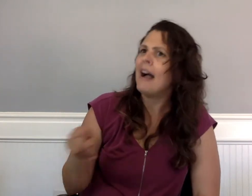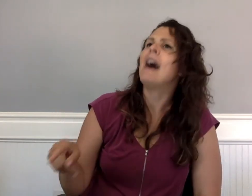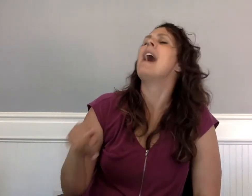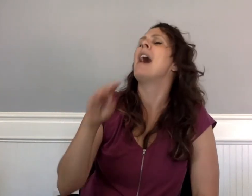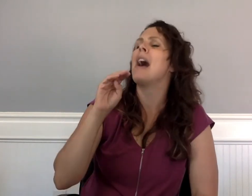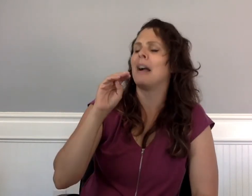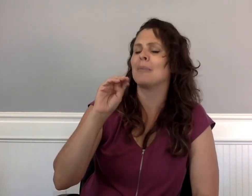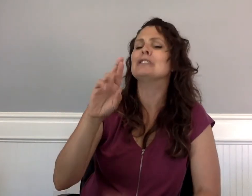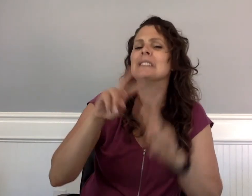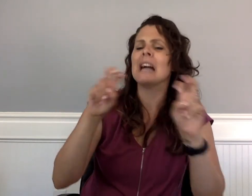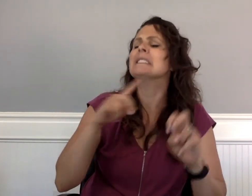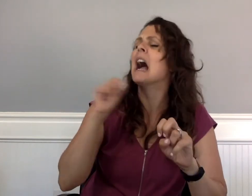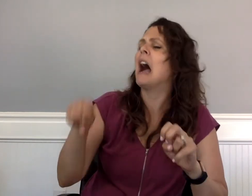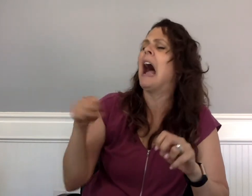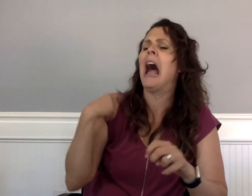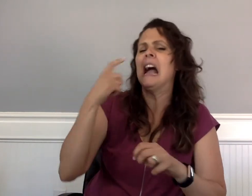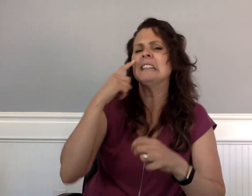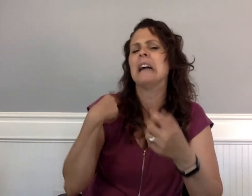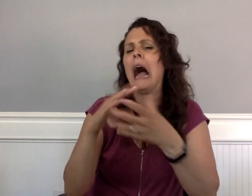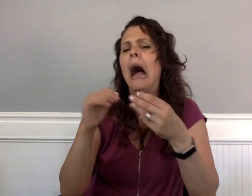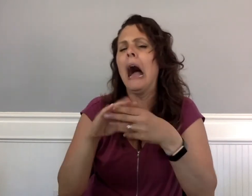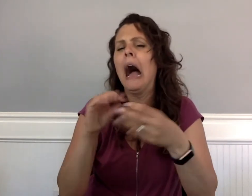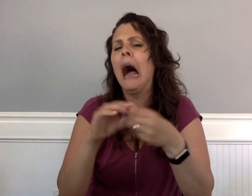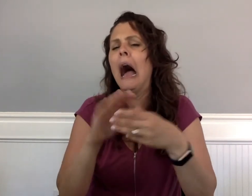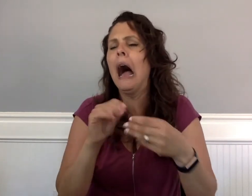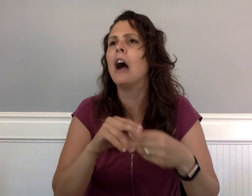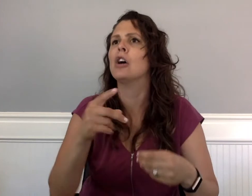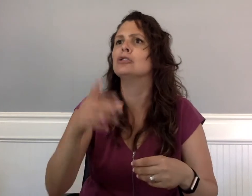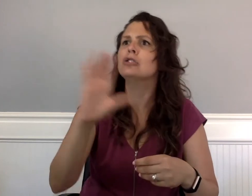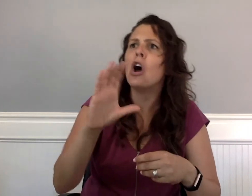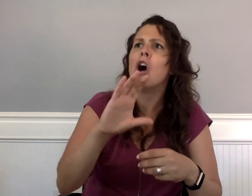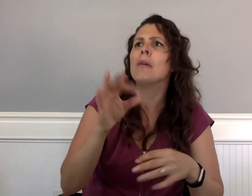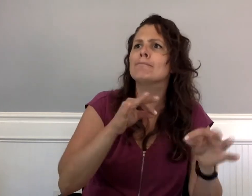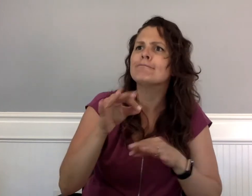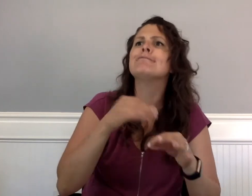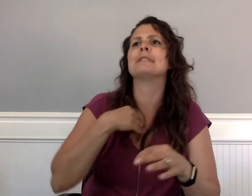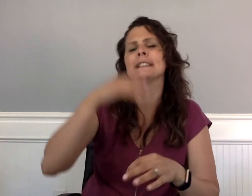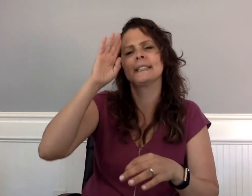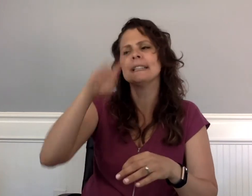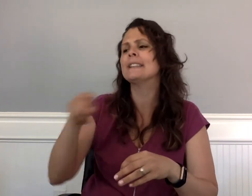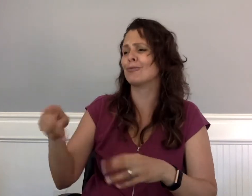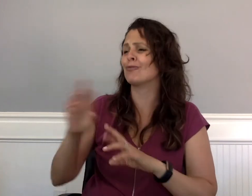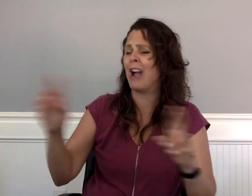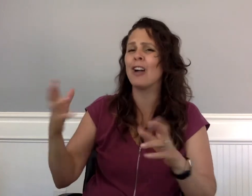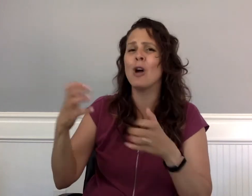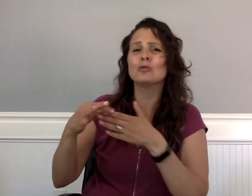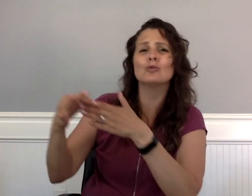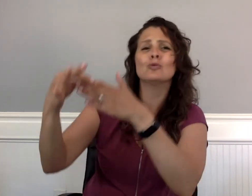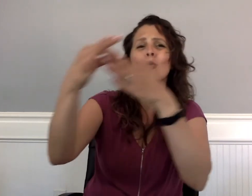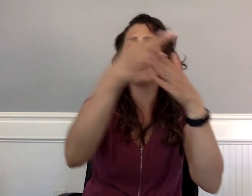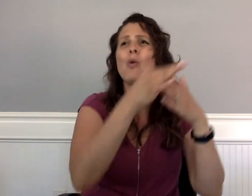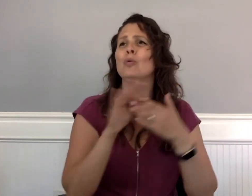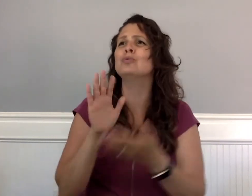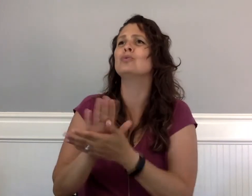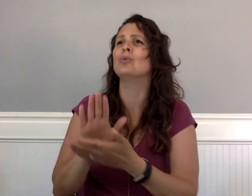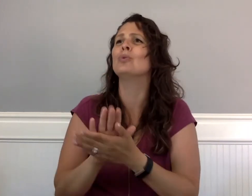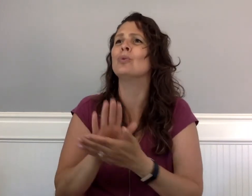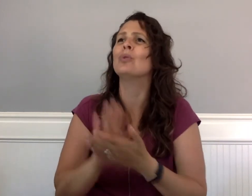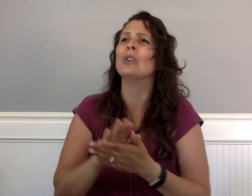“I was just telling Charlie the story of your name,” Mr. Castle signed and spoke. “Yes, I know you want to start your tour.